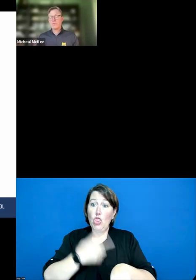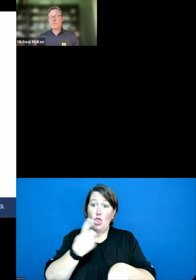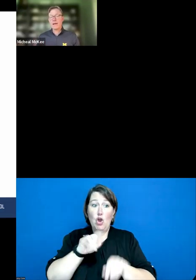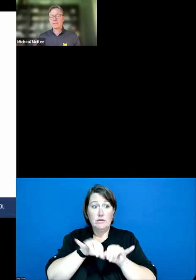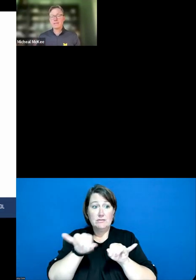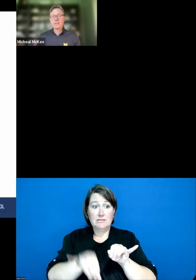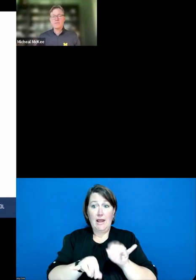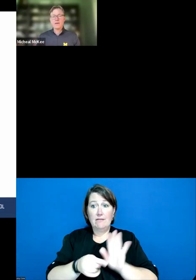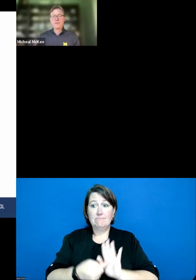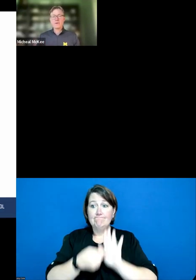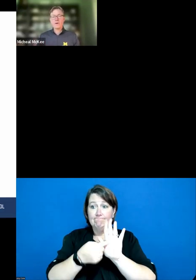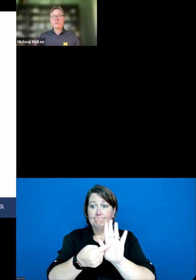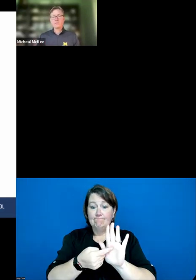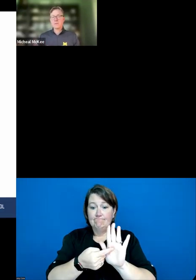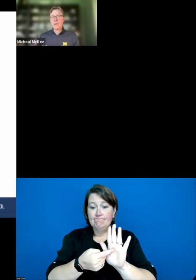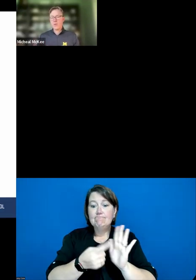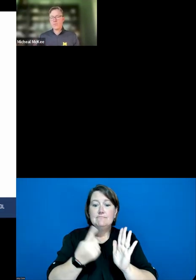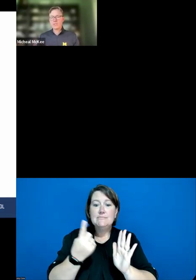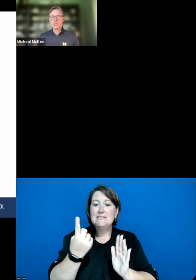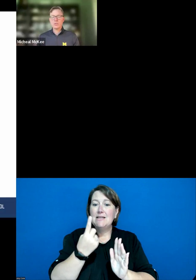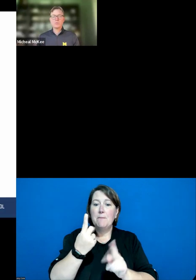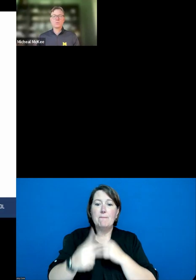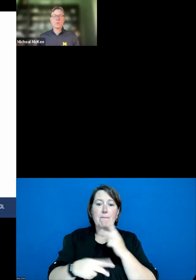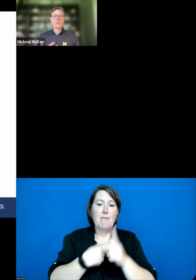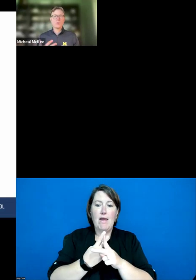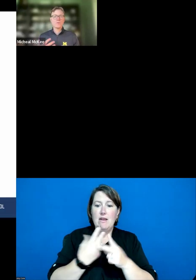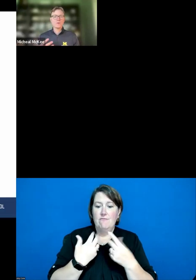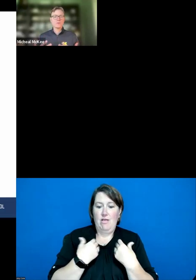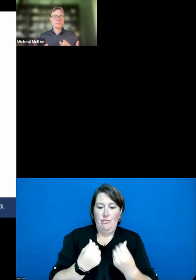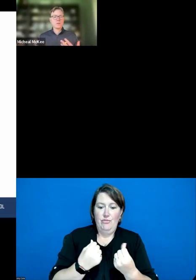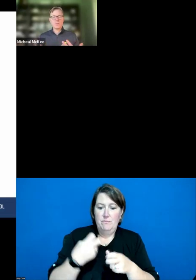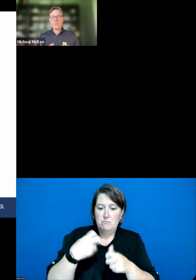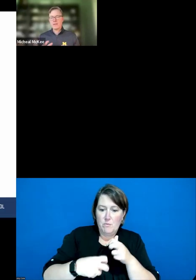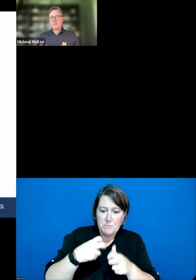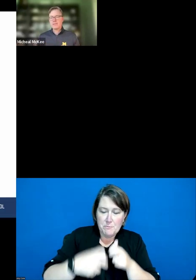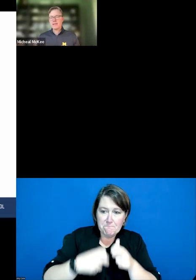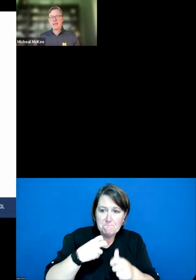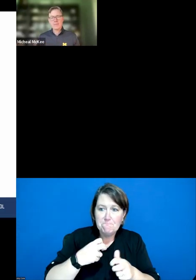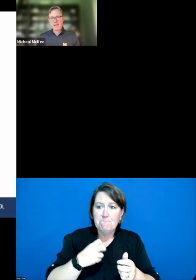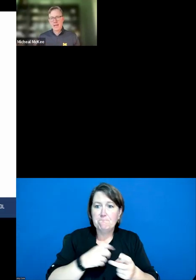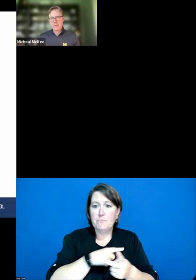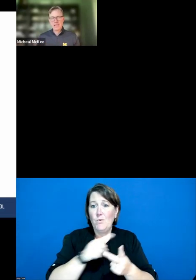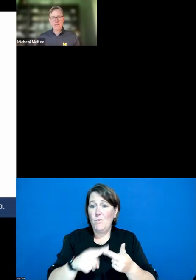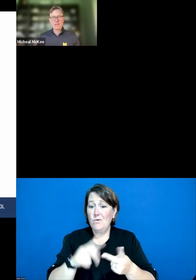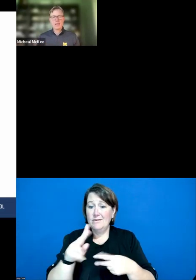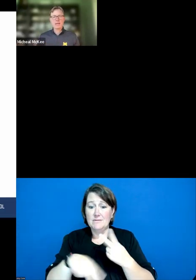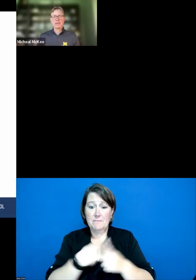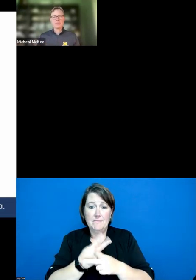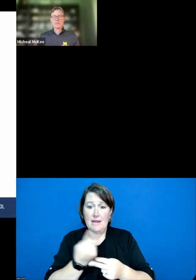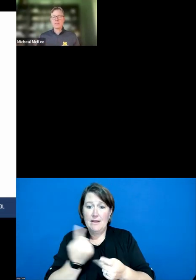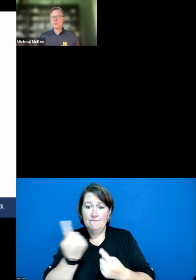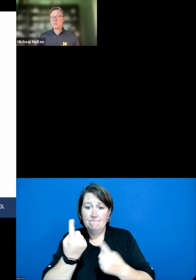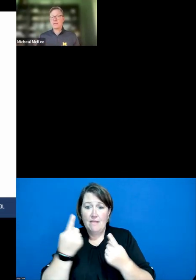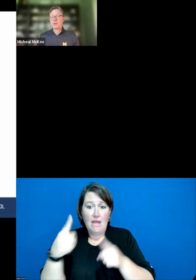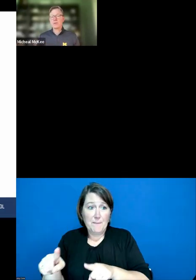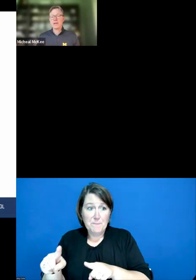reflect that there are some health issues or there is some dynamic happening that potentially could